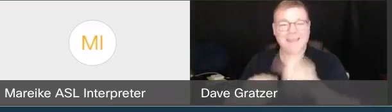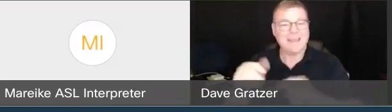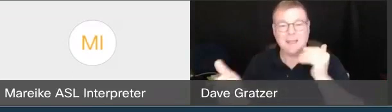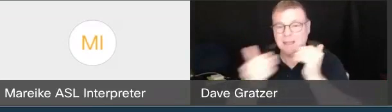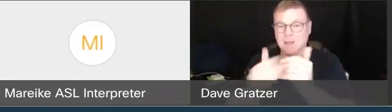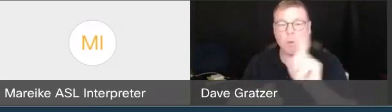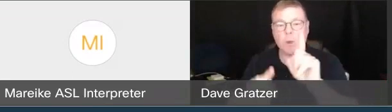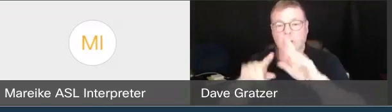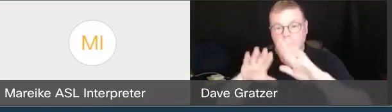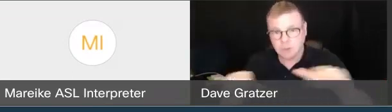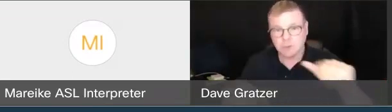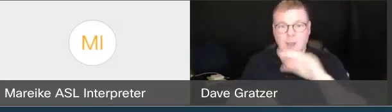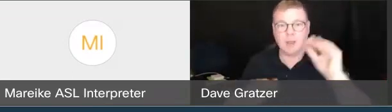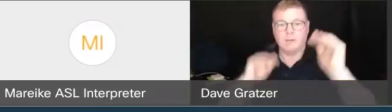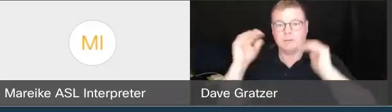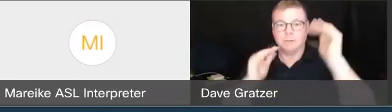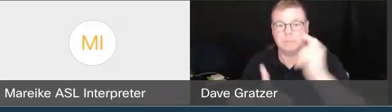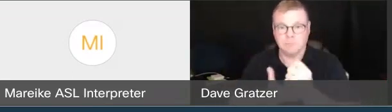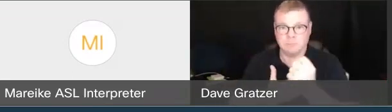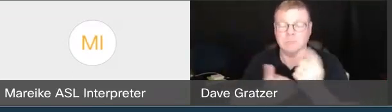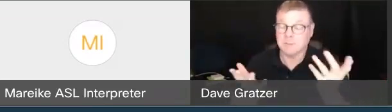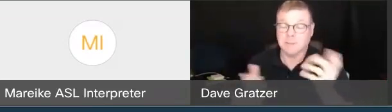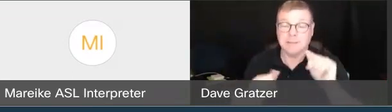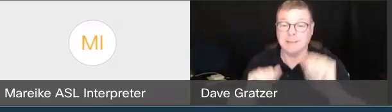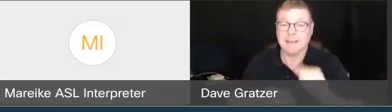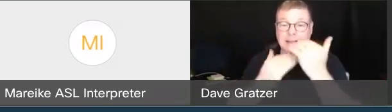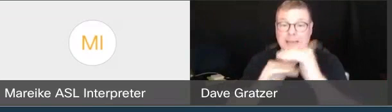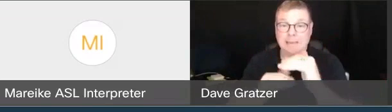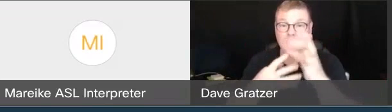children and adults are being treated. So it may really limit treatment options as well. So